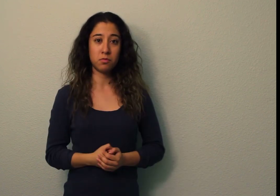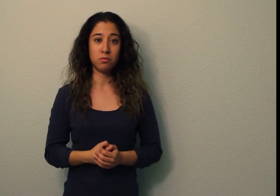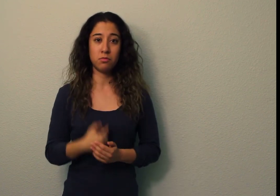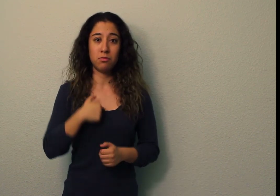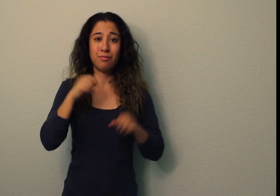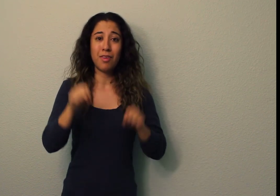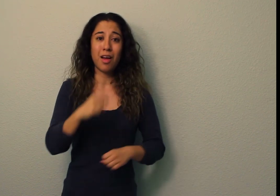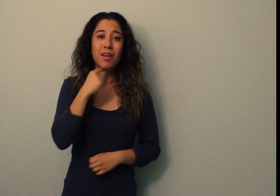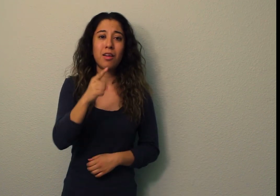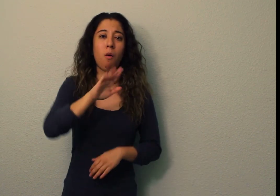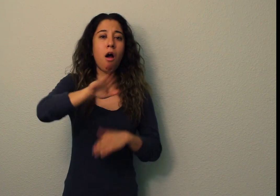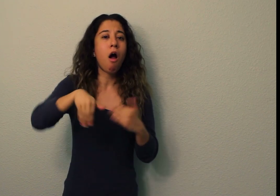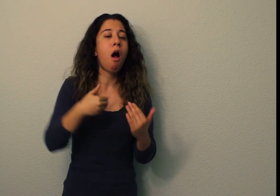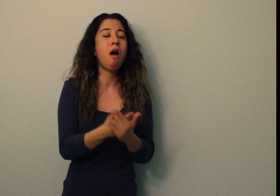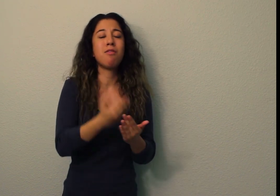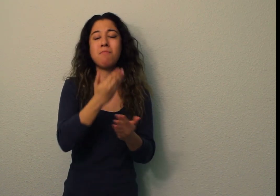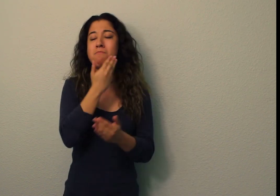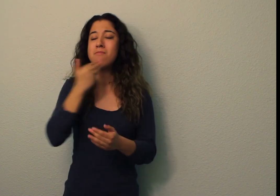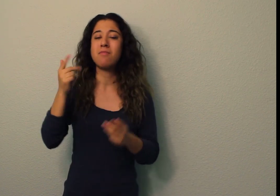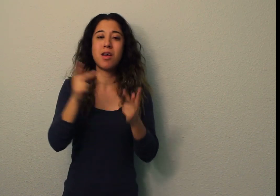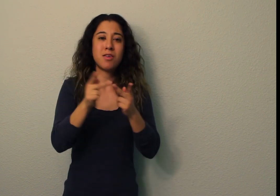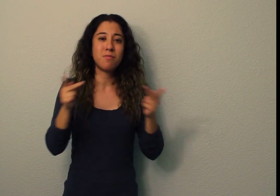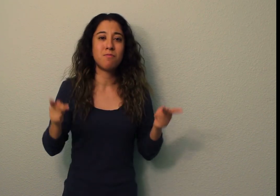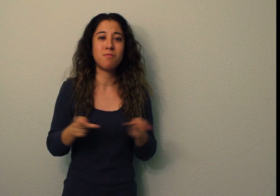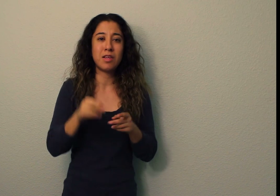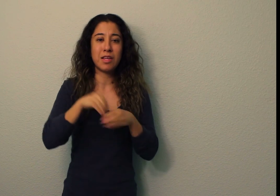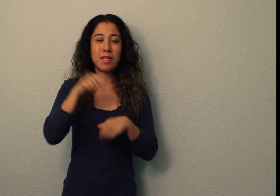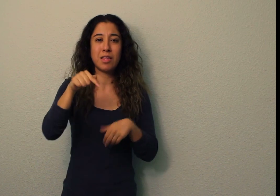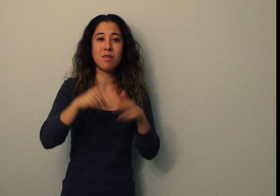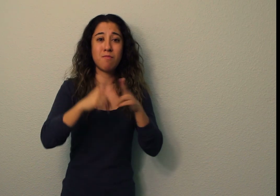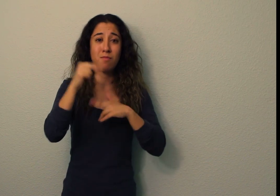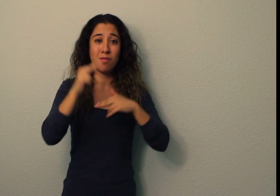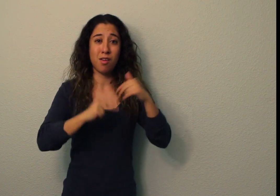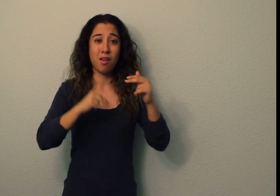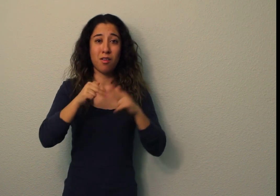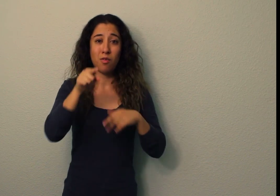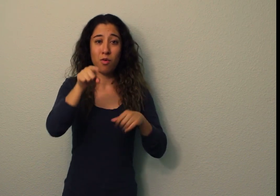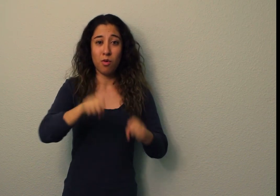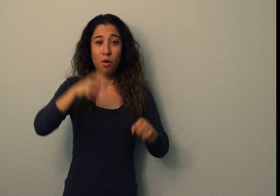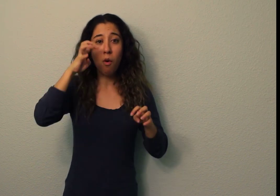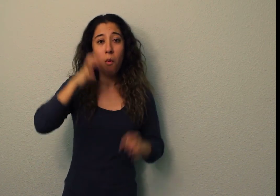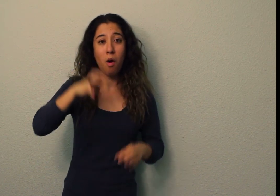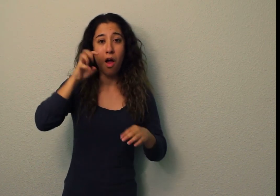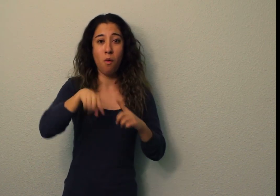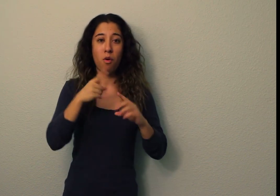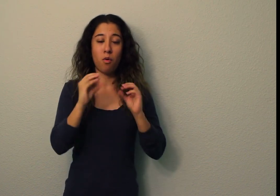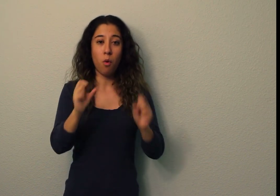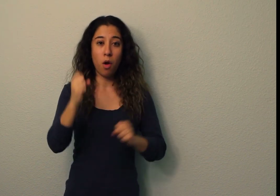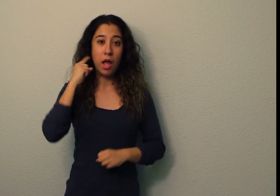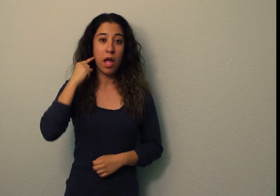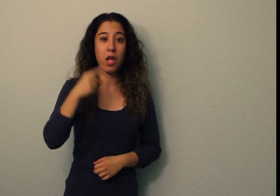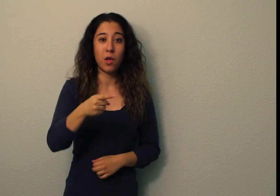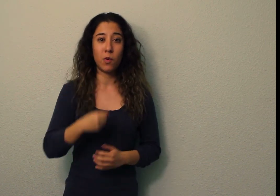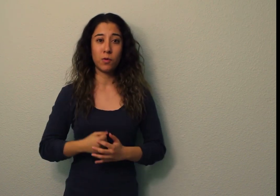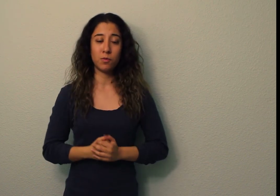I can tell you all the best places in that building to cry where no one can hear you.